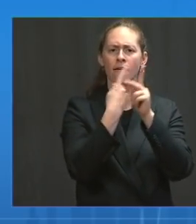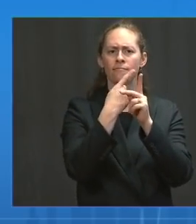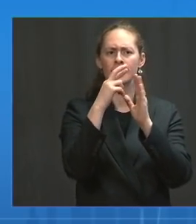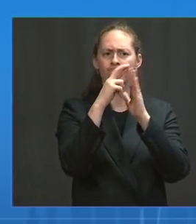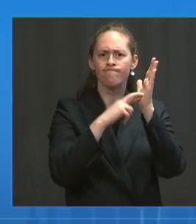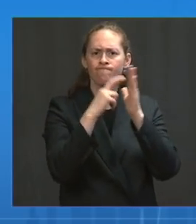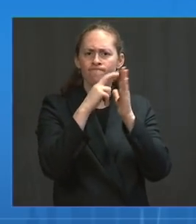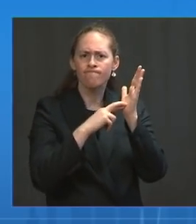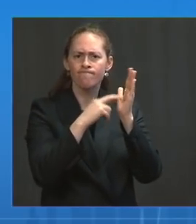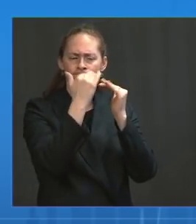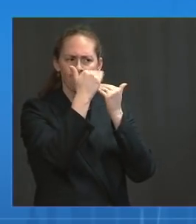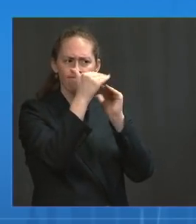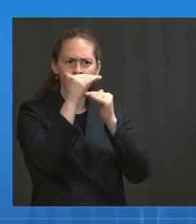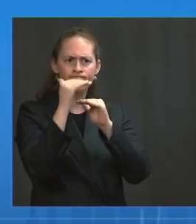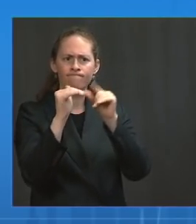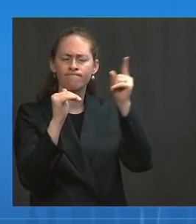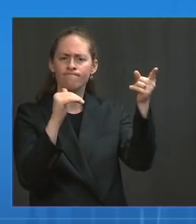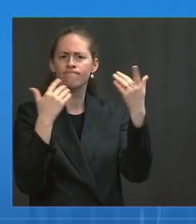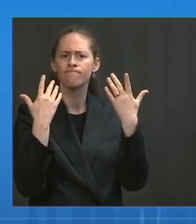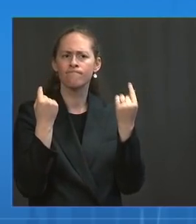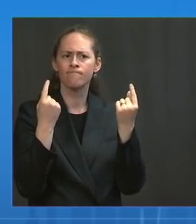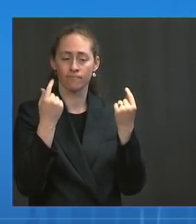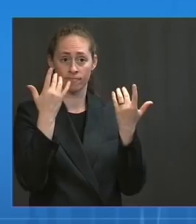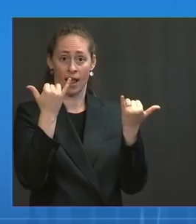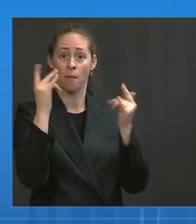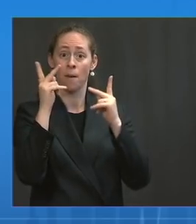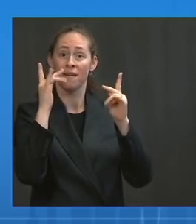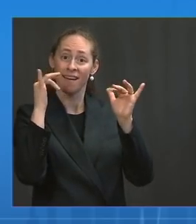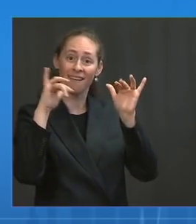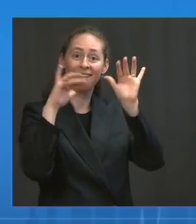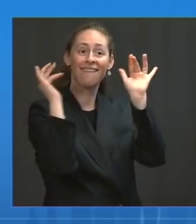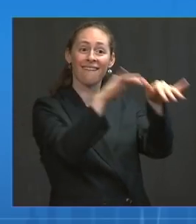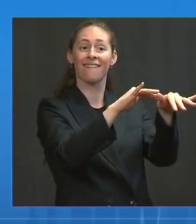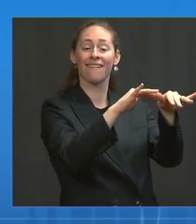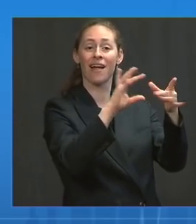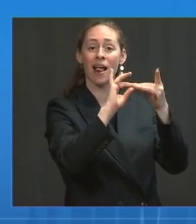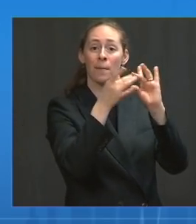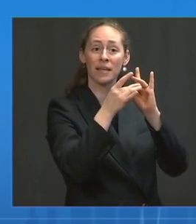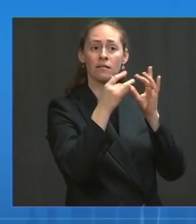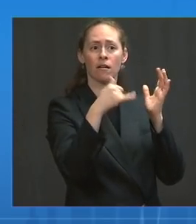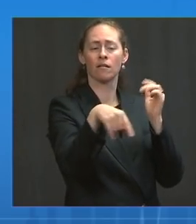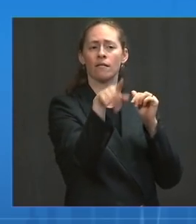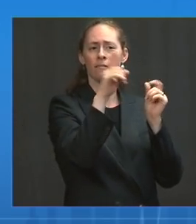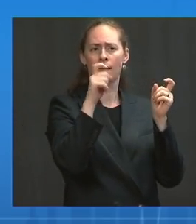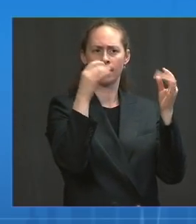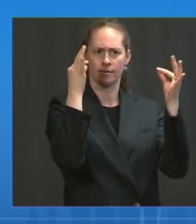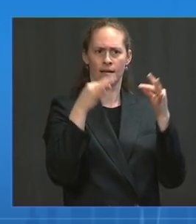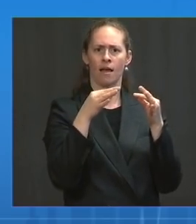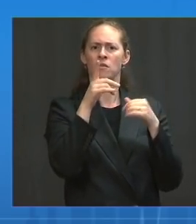coming to the Olympics to the local authorities who know best of what's going on. With regard to the athletes themselves,